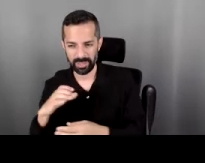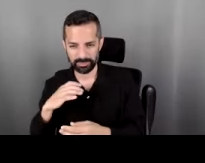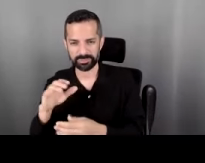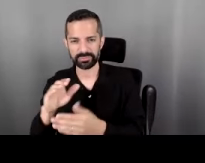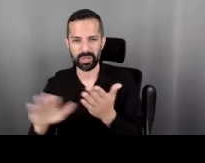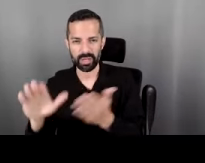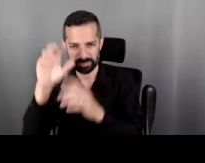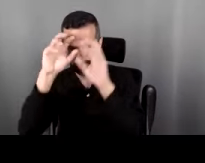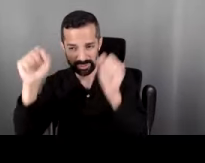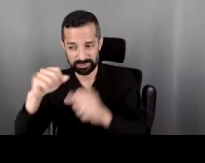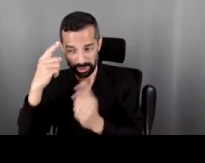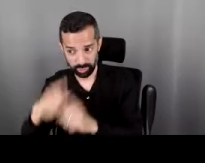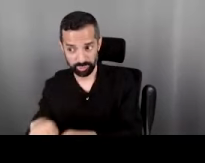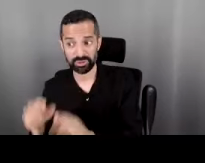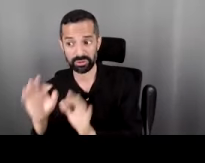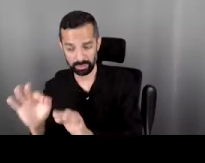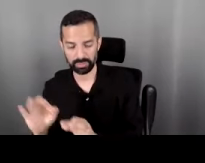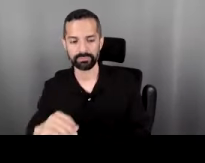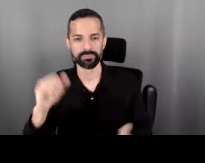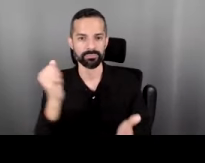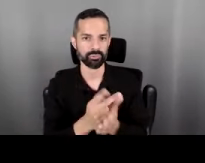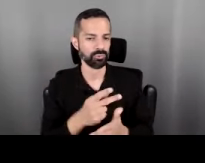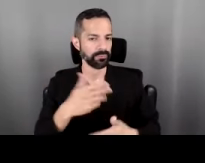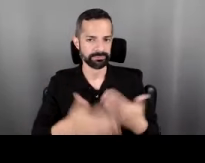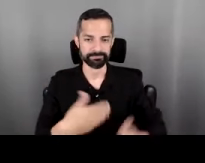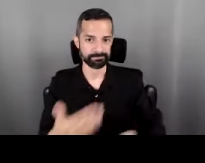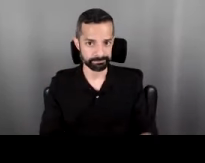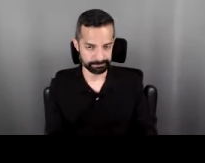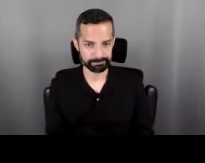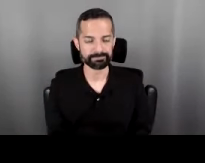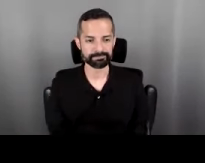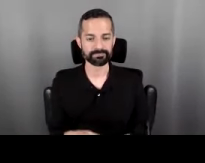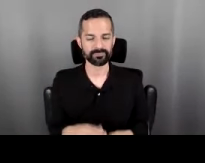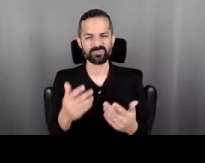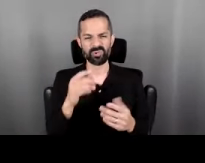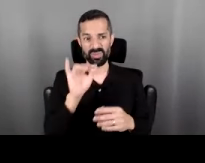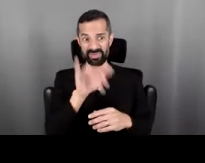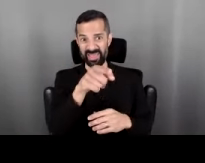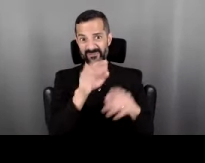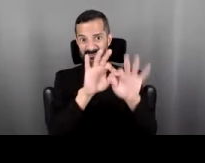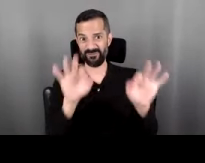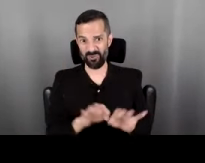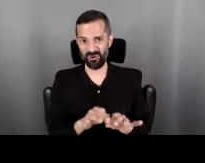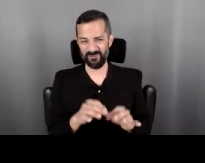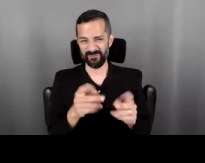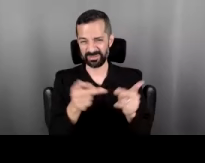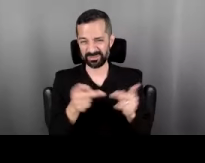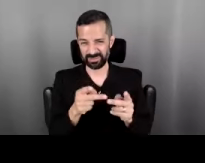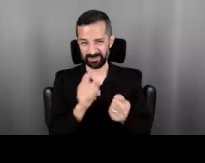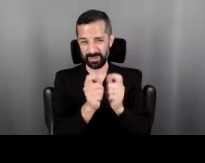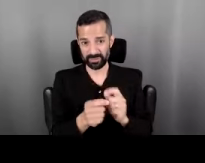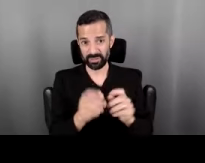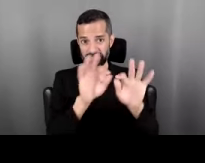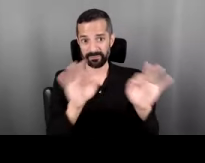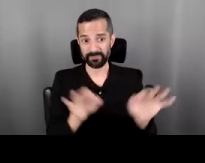So the facility modification request form does a great job in vetting out any other considerations